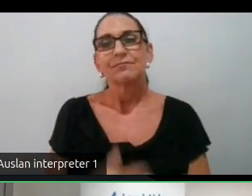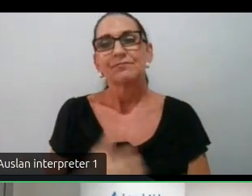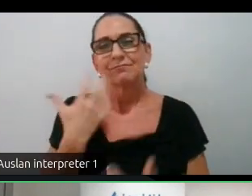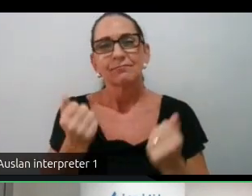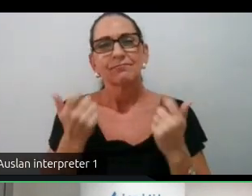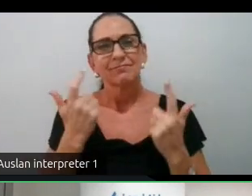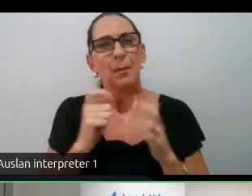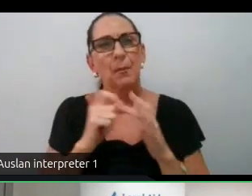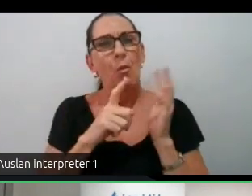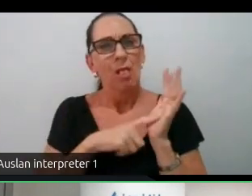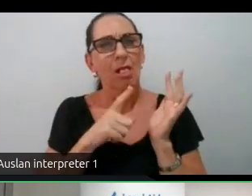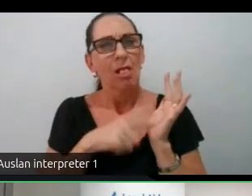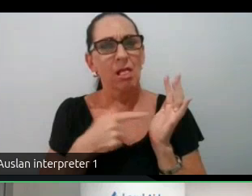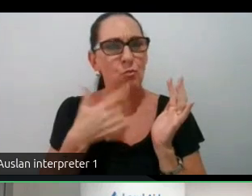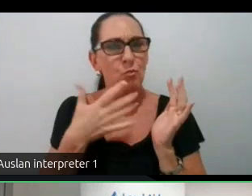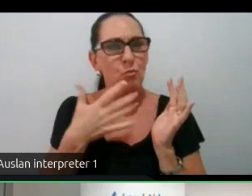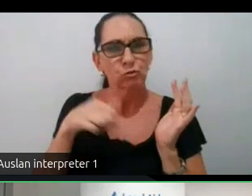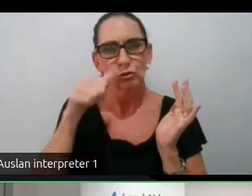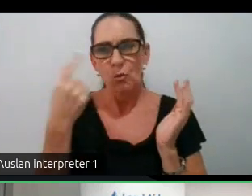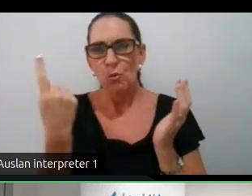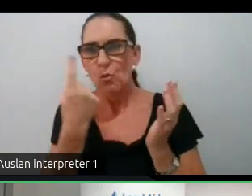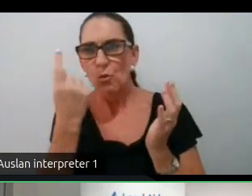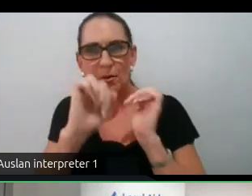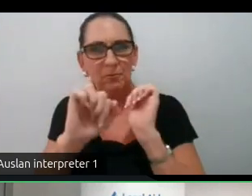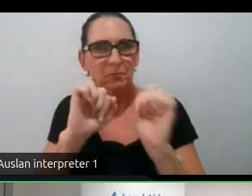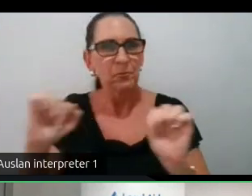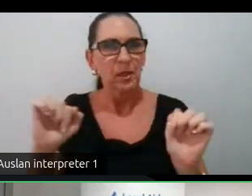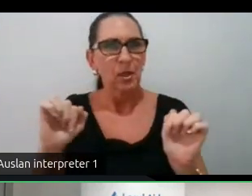We have quite a few polls to get through because we want to know about who you are in our audience